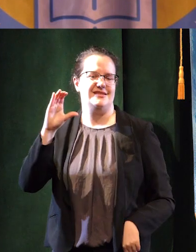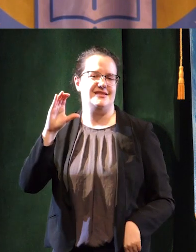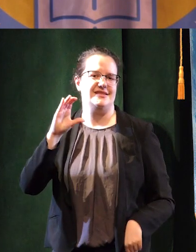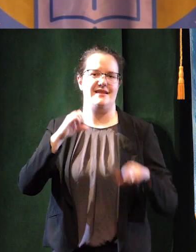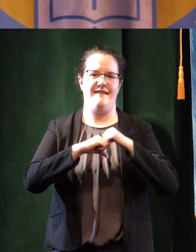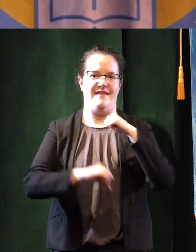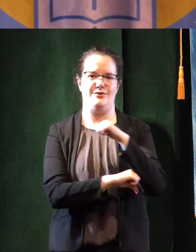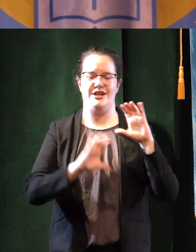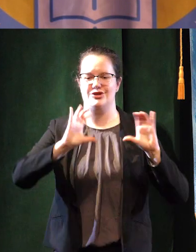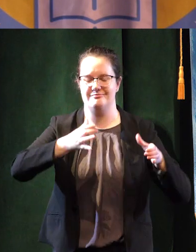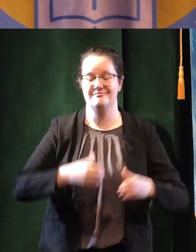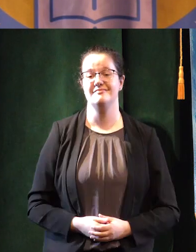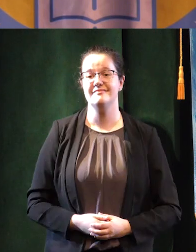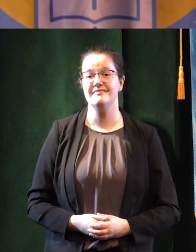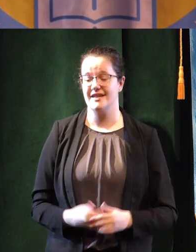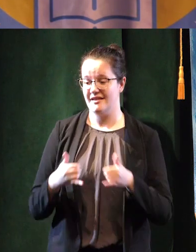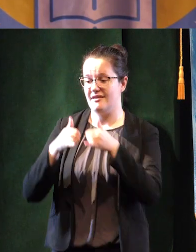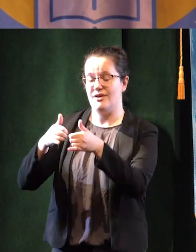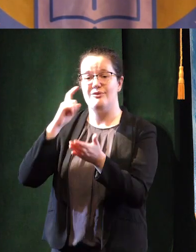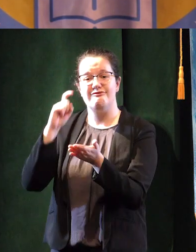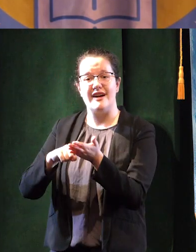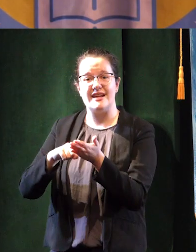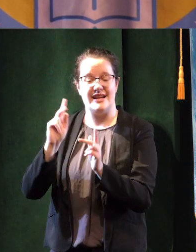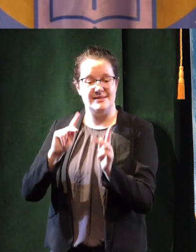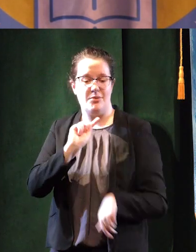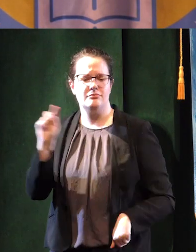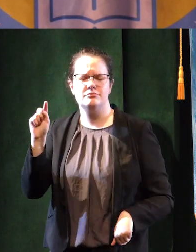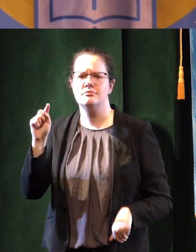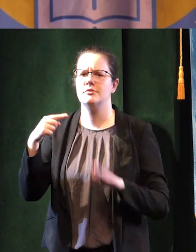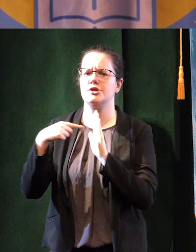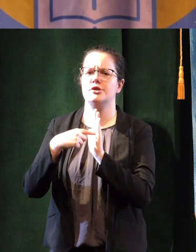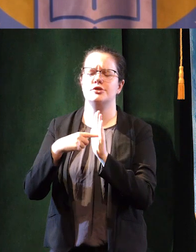extraordinary standards a volunteer service and generous philanthropic